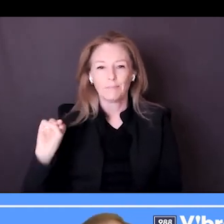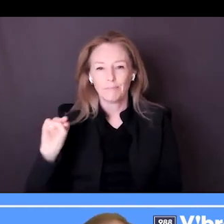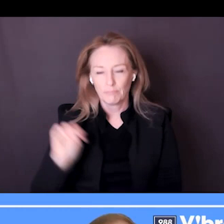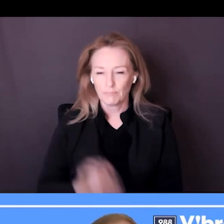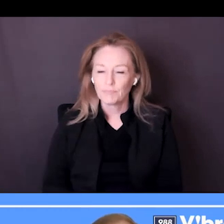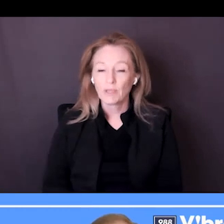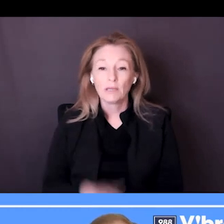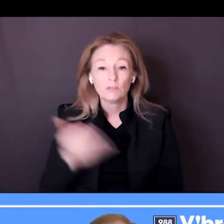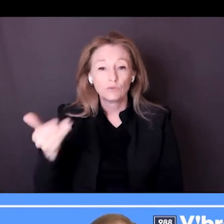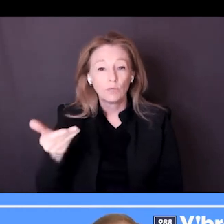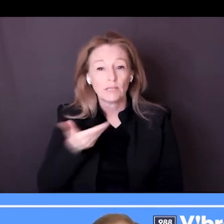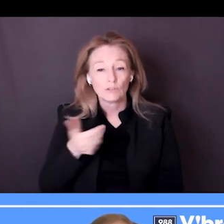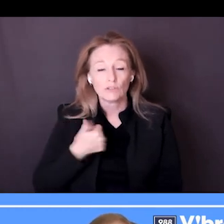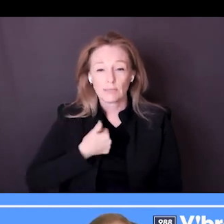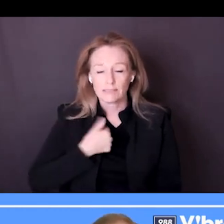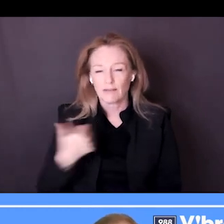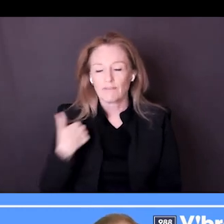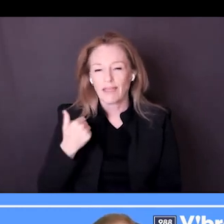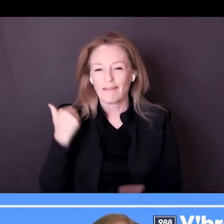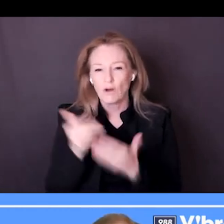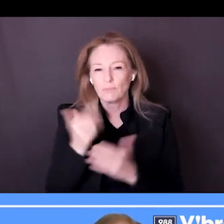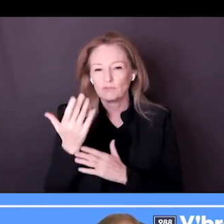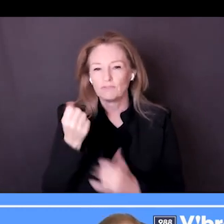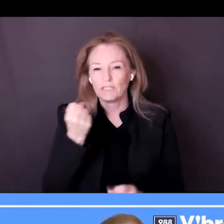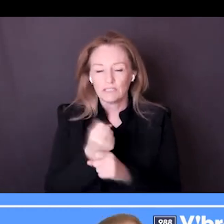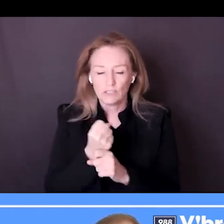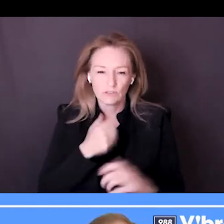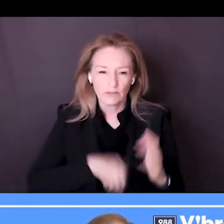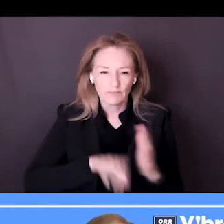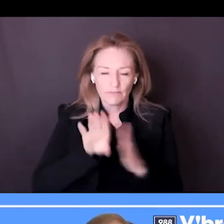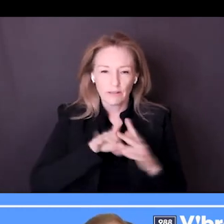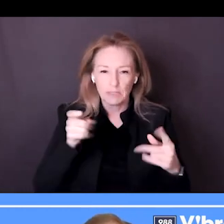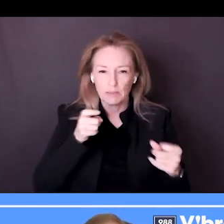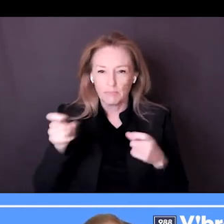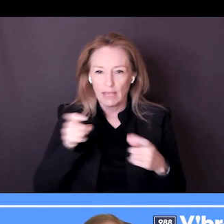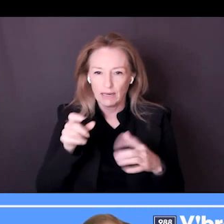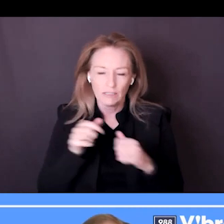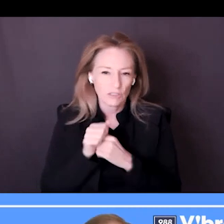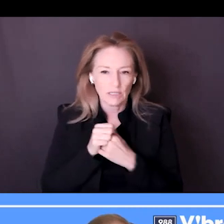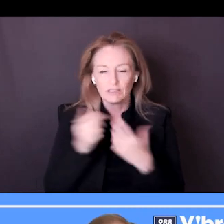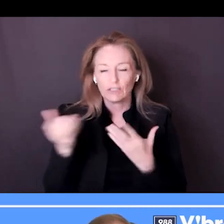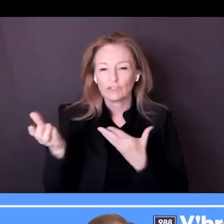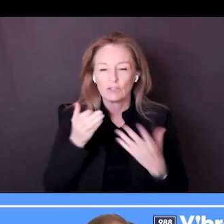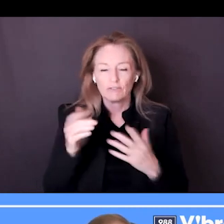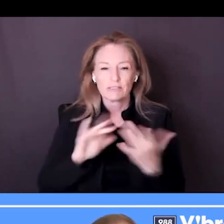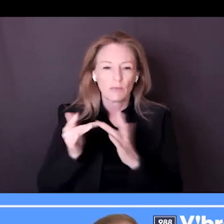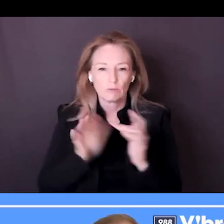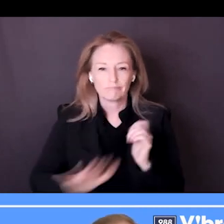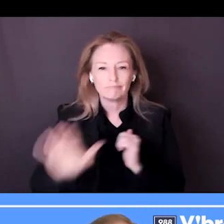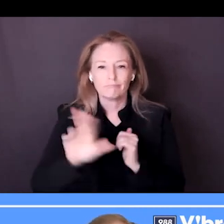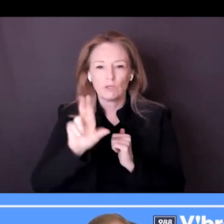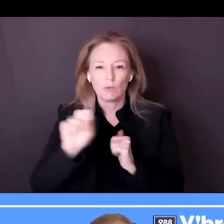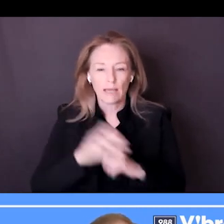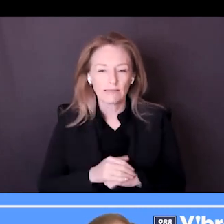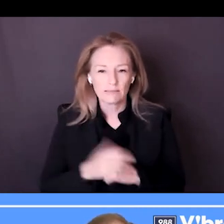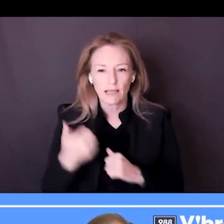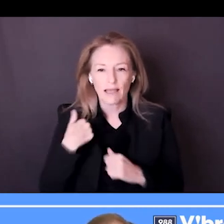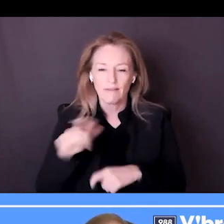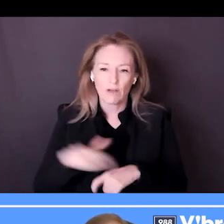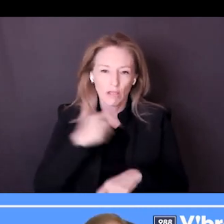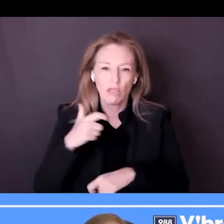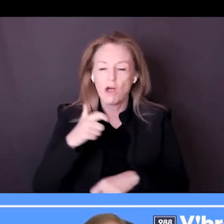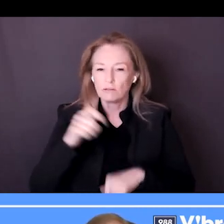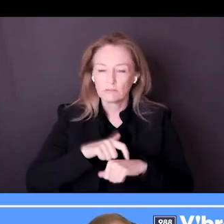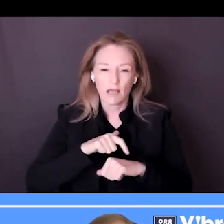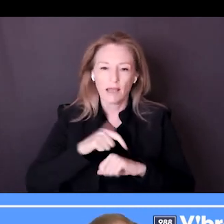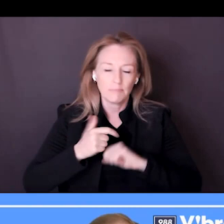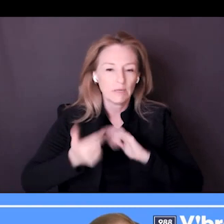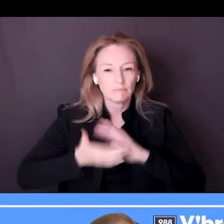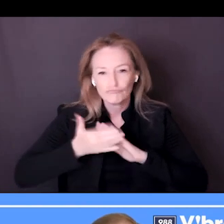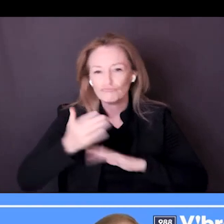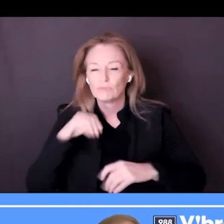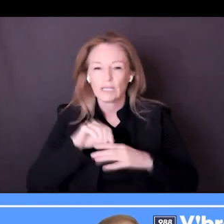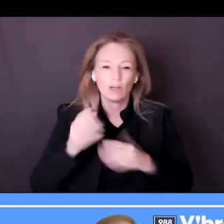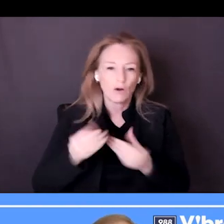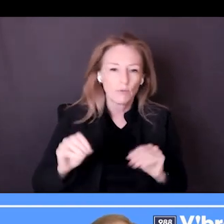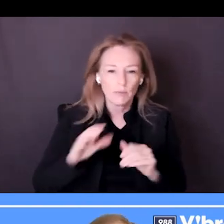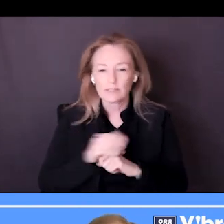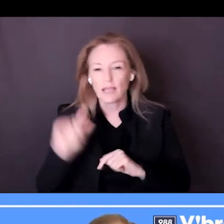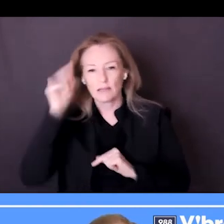GOVERNMENT CONTRACTS AND GOVERNMENT OVER SIGHT. I AM SUPER GRAFT